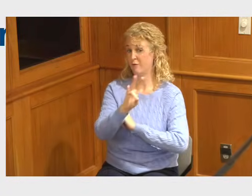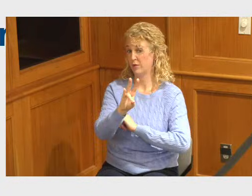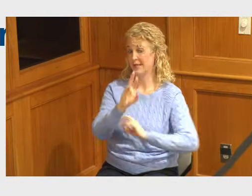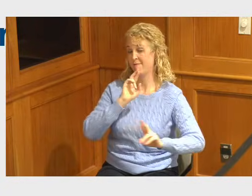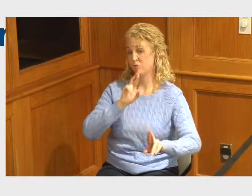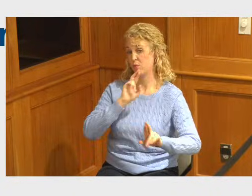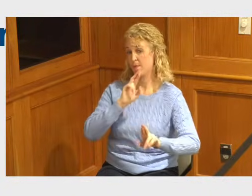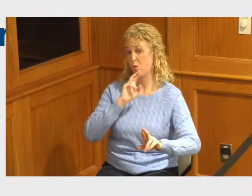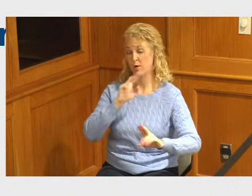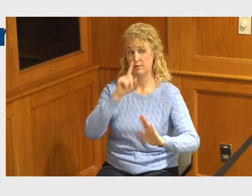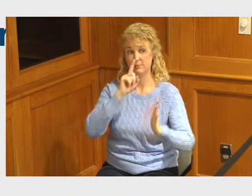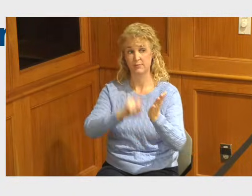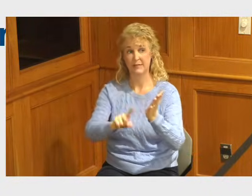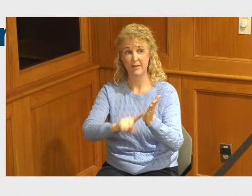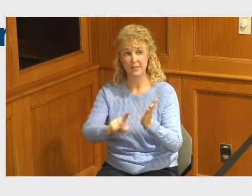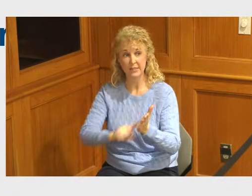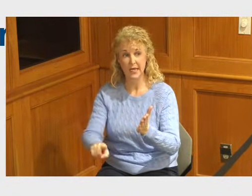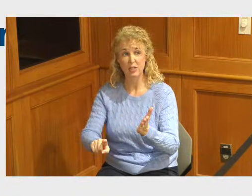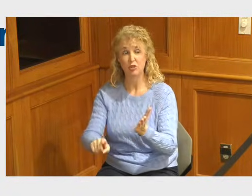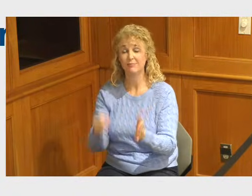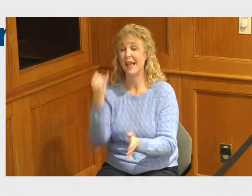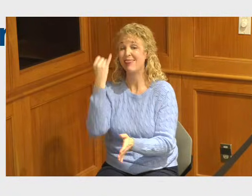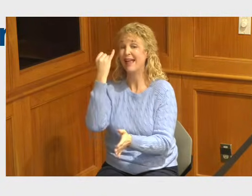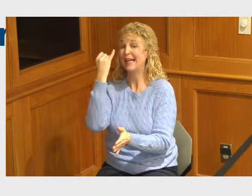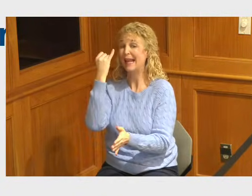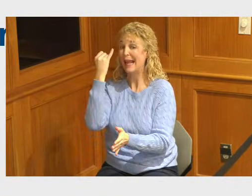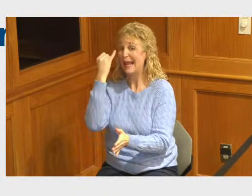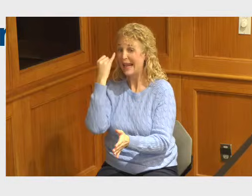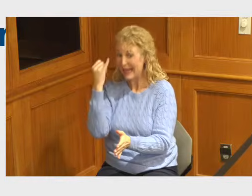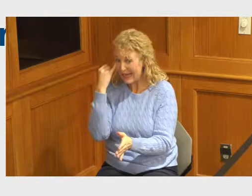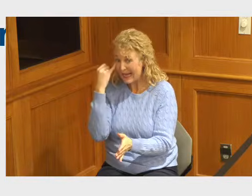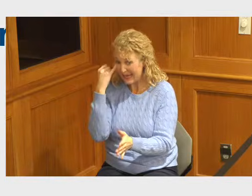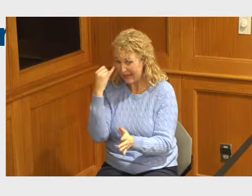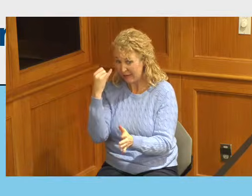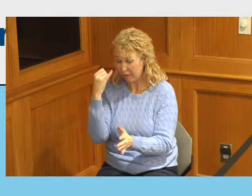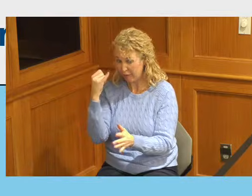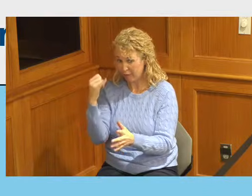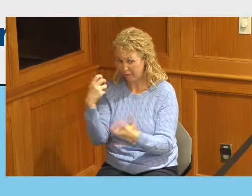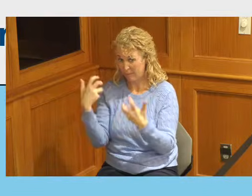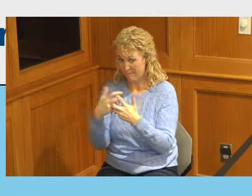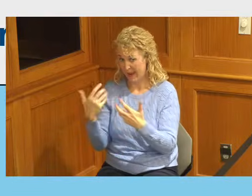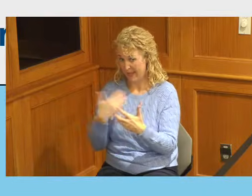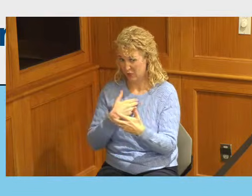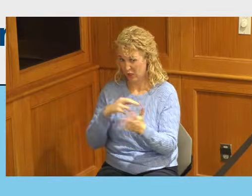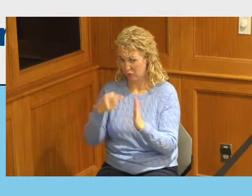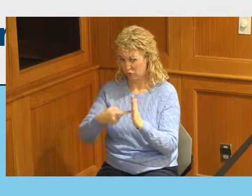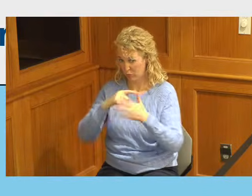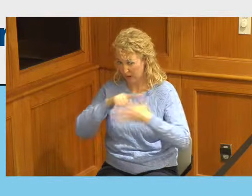investigation, and then for eligible properties, both cleaning and reimbursement. And that often or